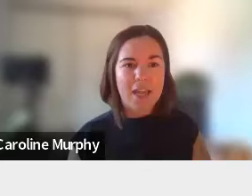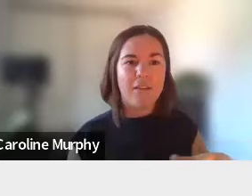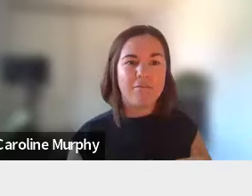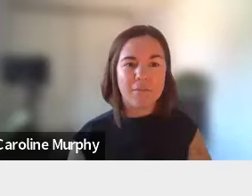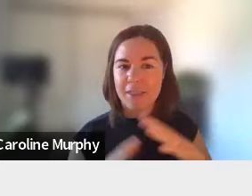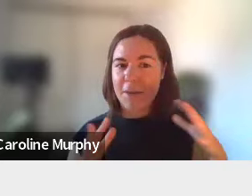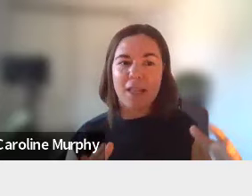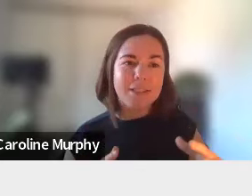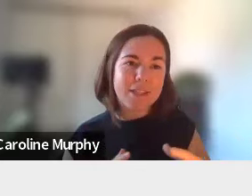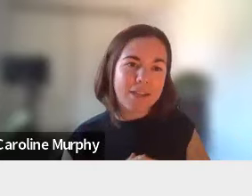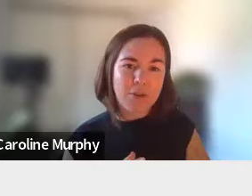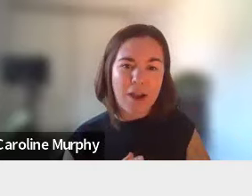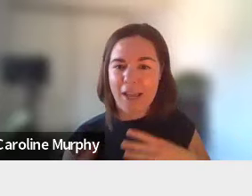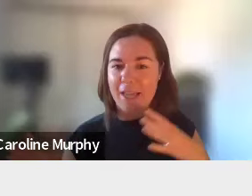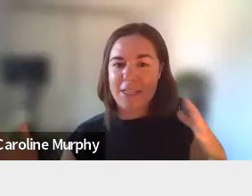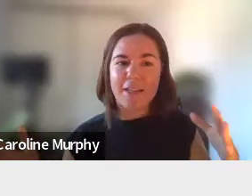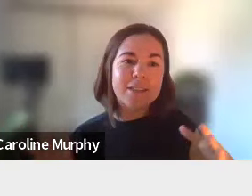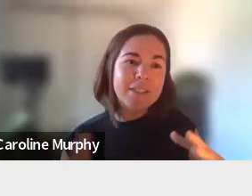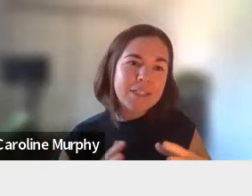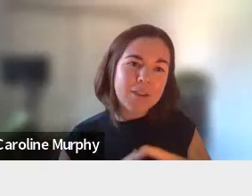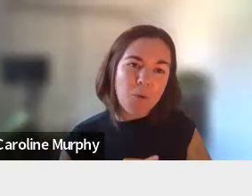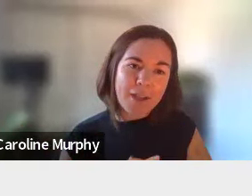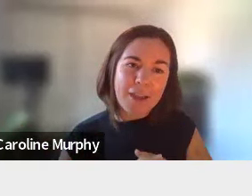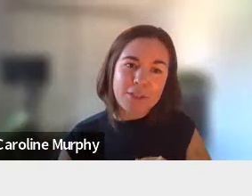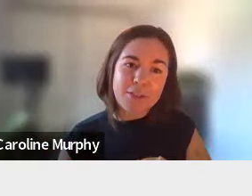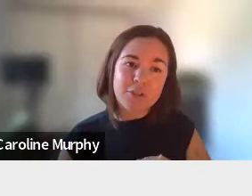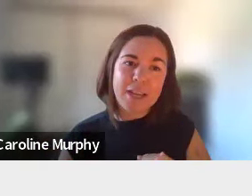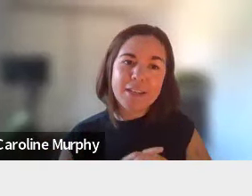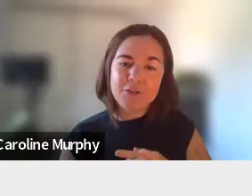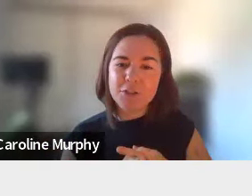in like the applied science route. I had done some wildlife research technician